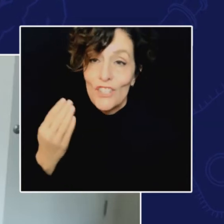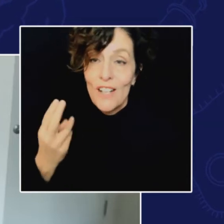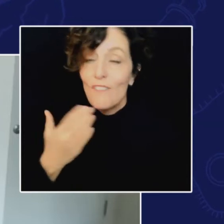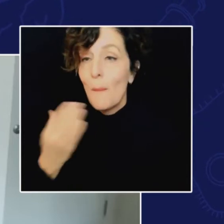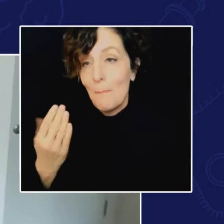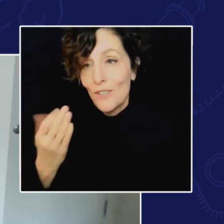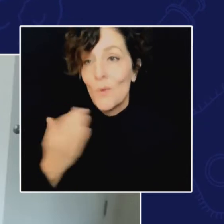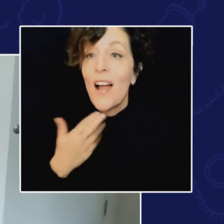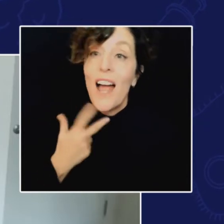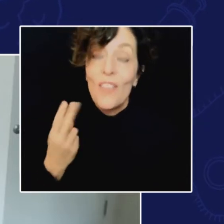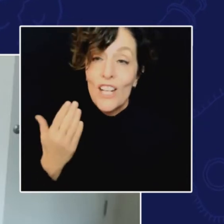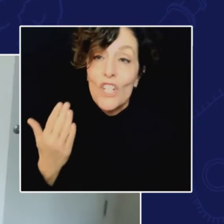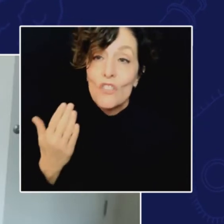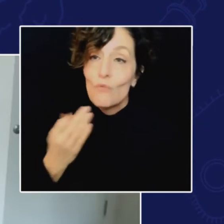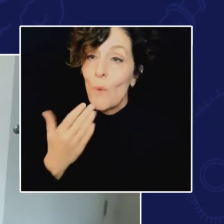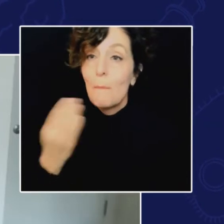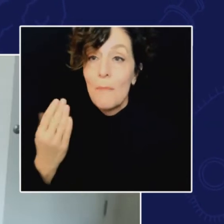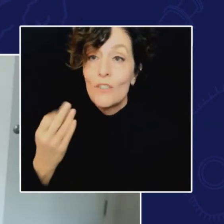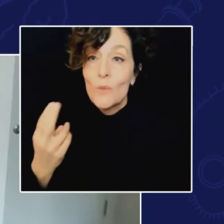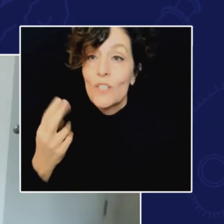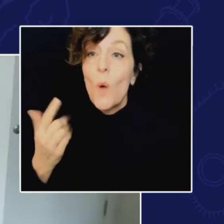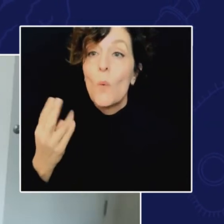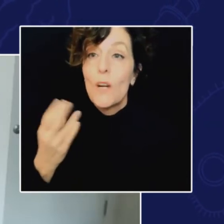I think true mentors are the ones who pull you up, meaning they